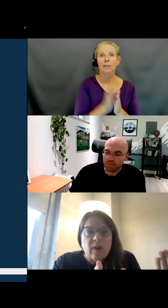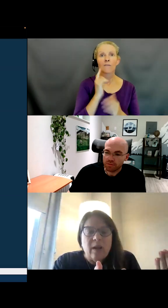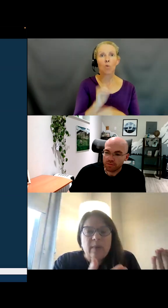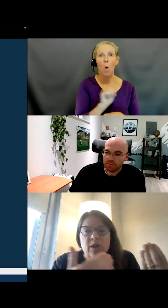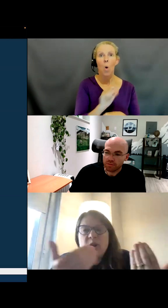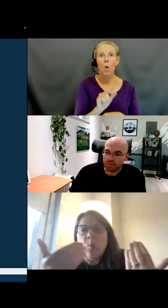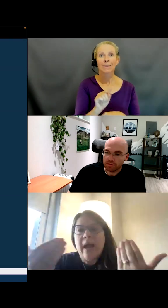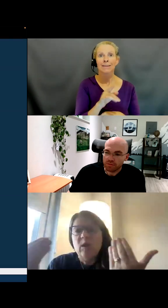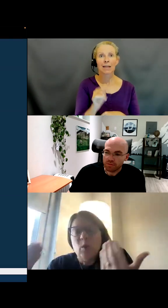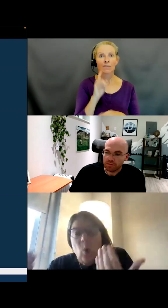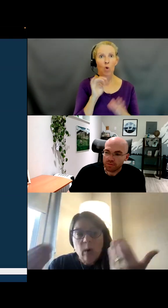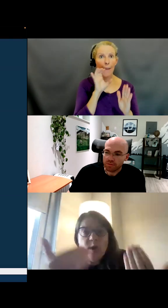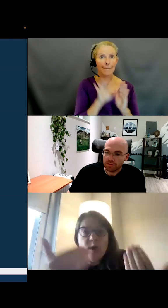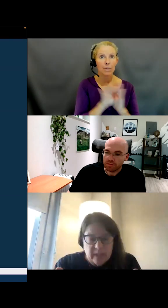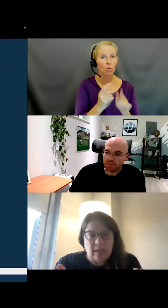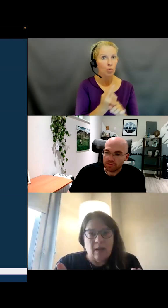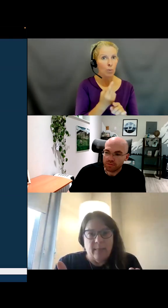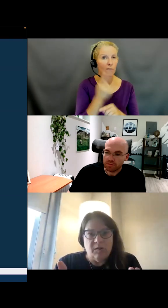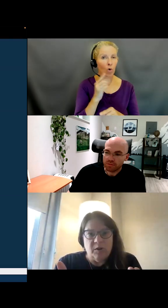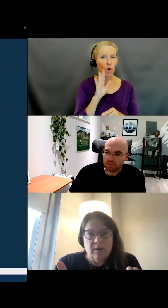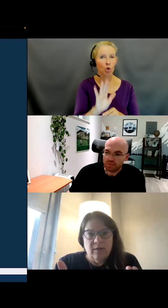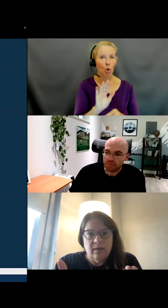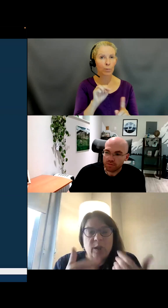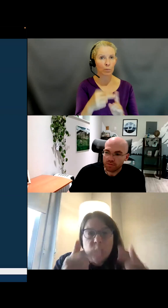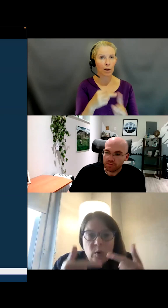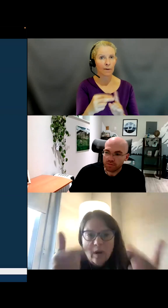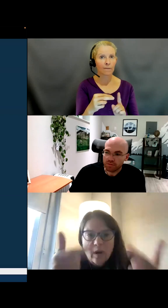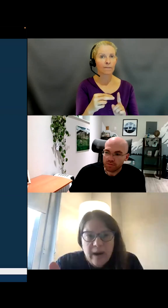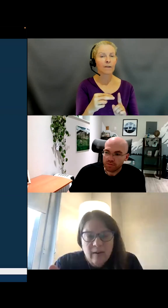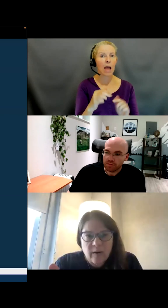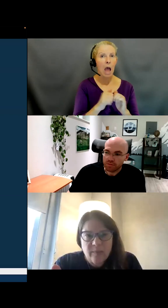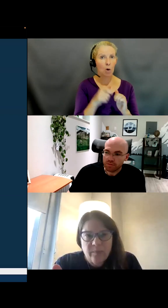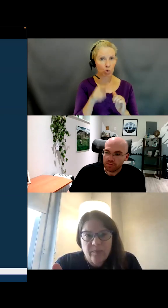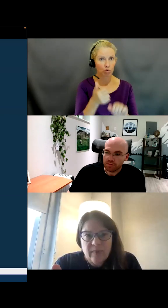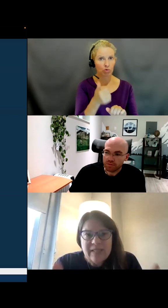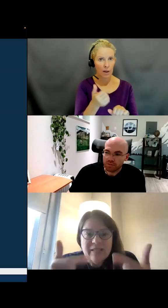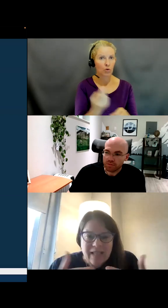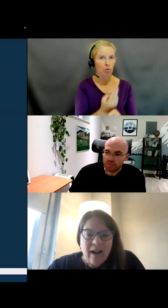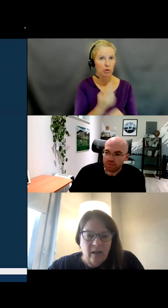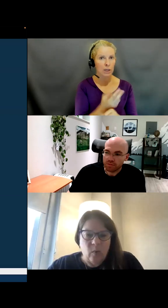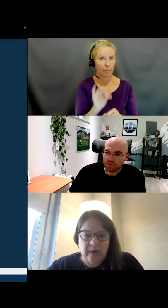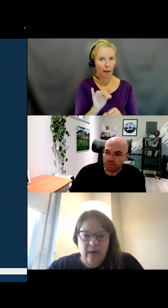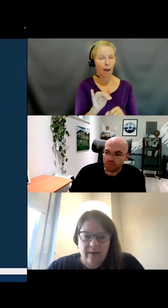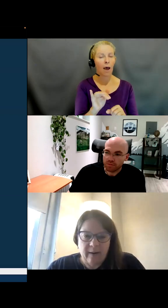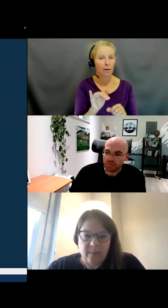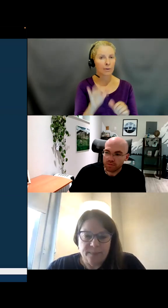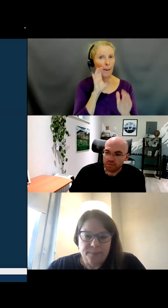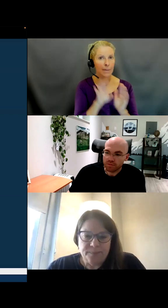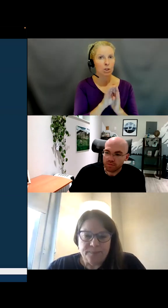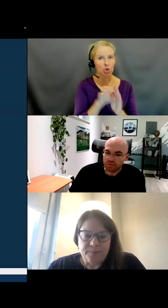the image in the way you are using the image? You, the creator? That's exactly what we need to do.